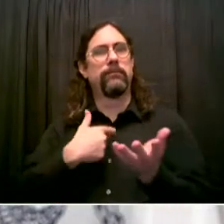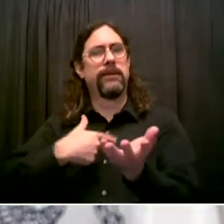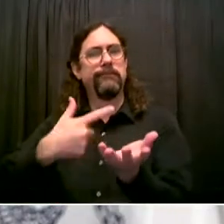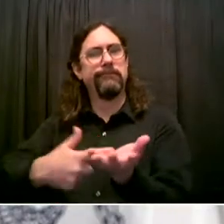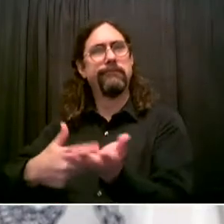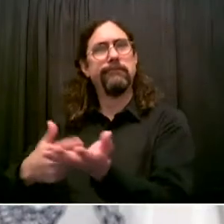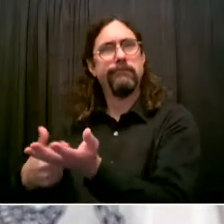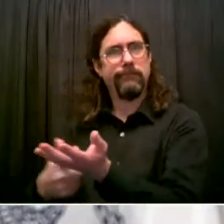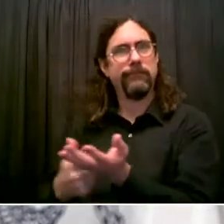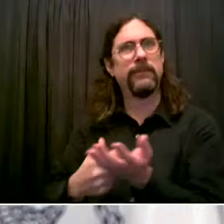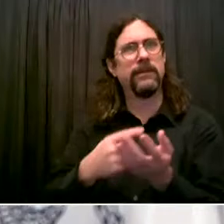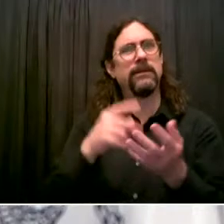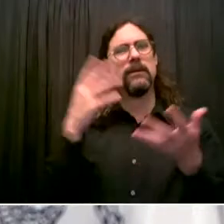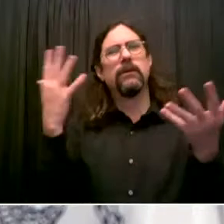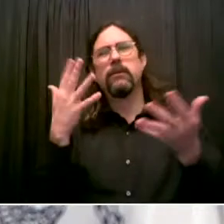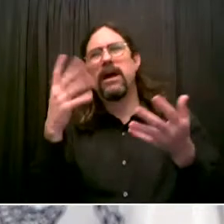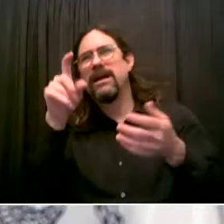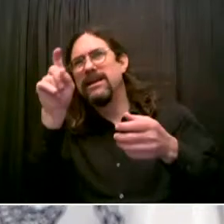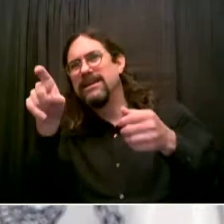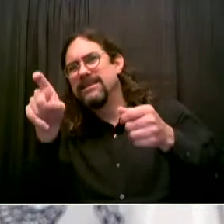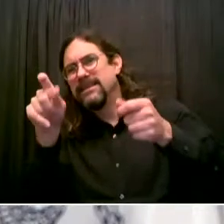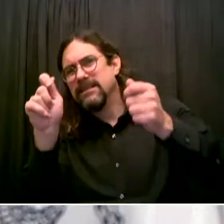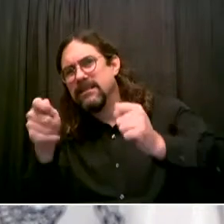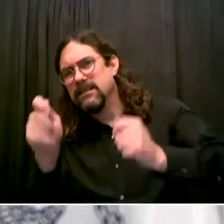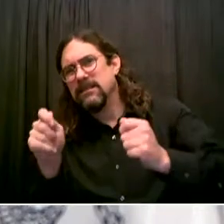SAID WE COULD CHANGE, AND WE HAVE CHANGED.